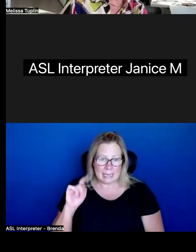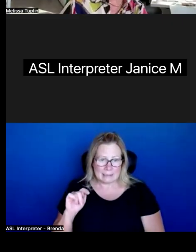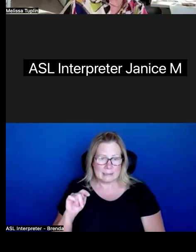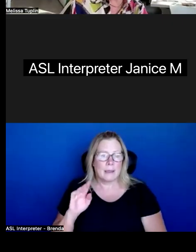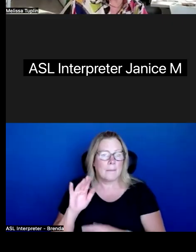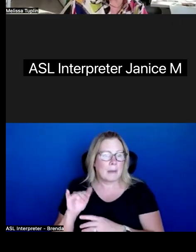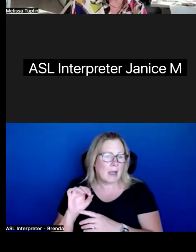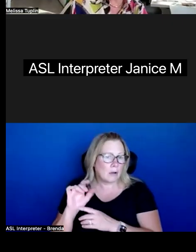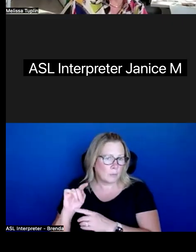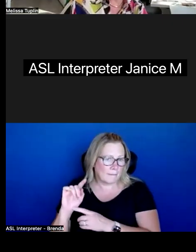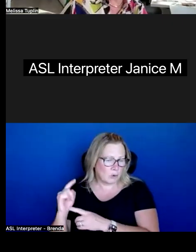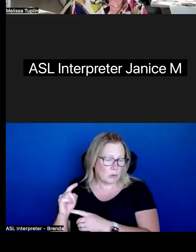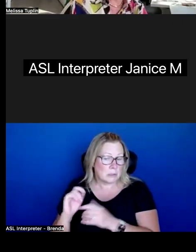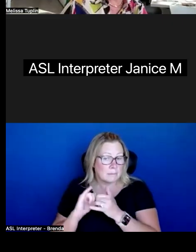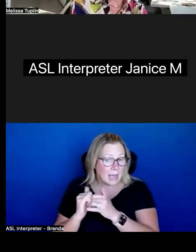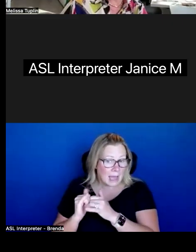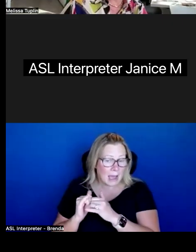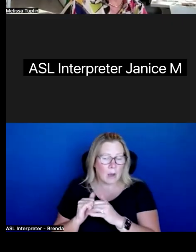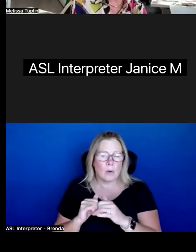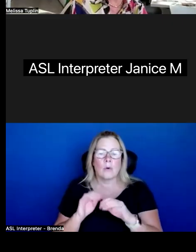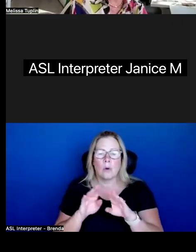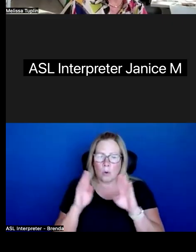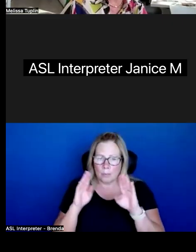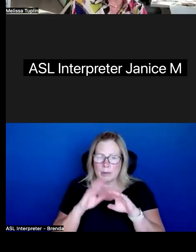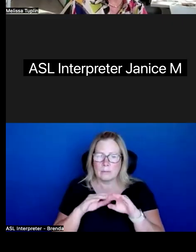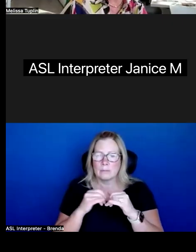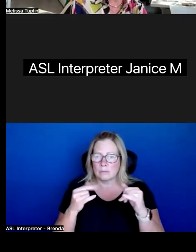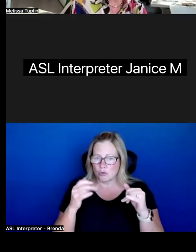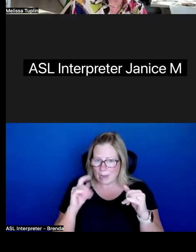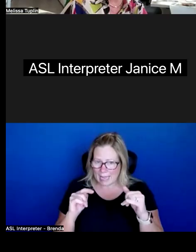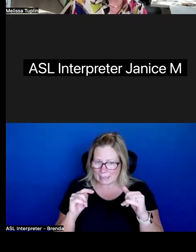the online grant platform and selecting the Letter of Intent from Open Opportunities.